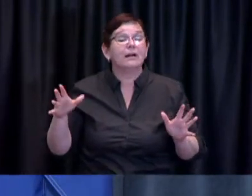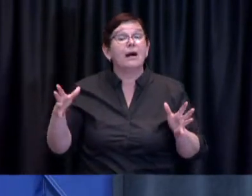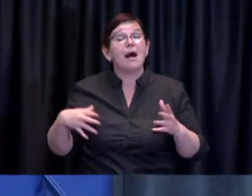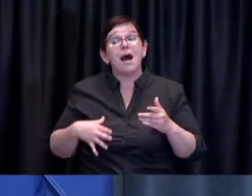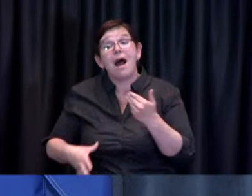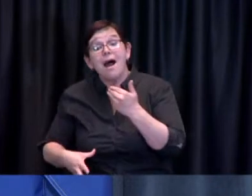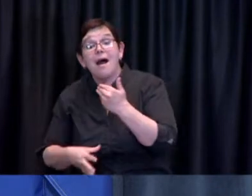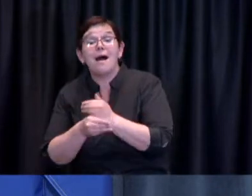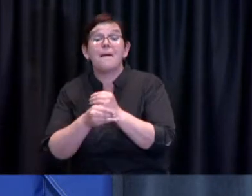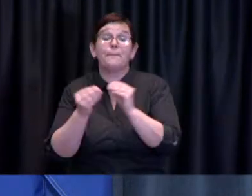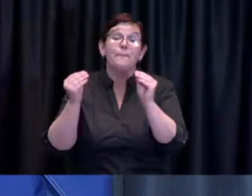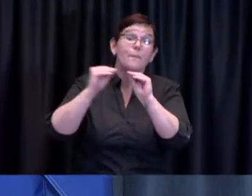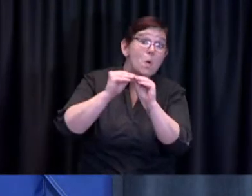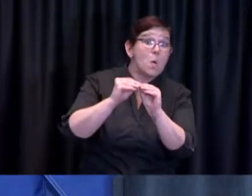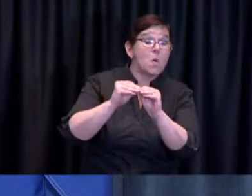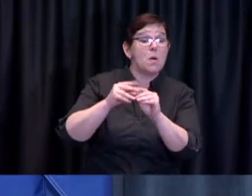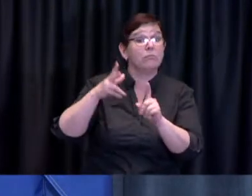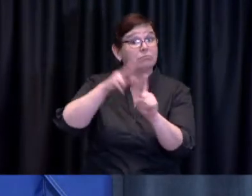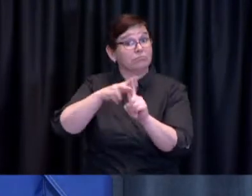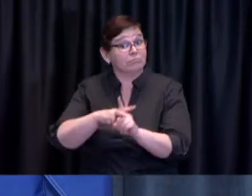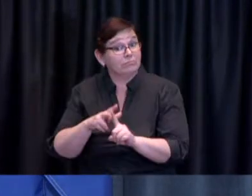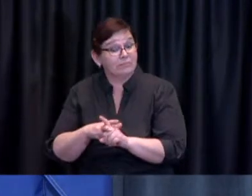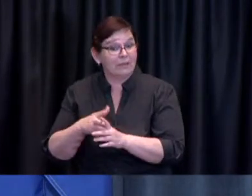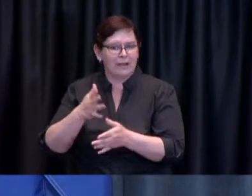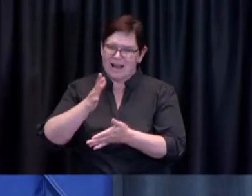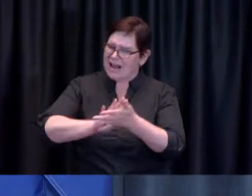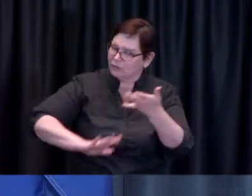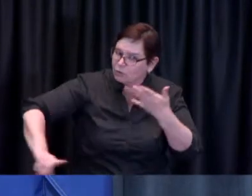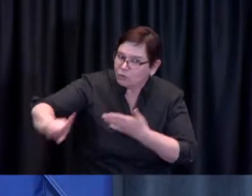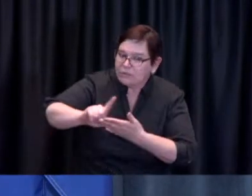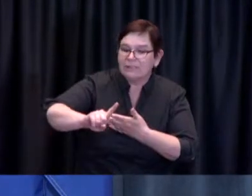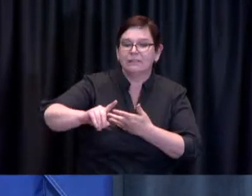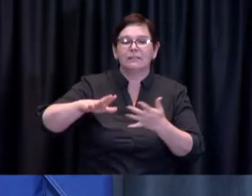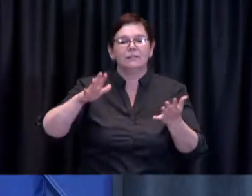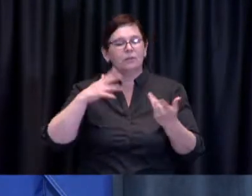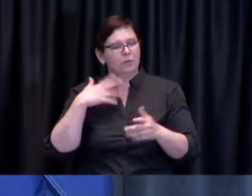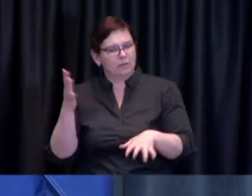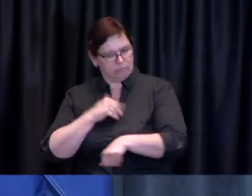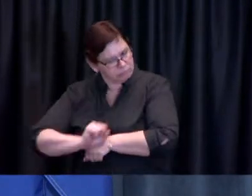next week so our teams were able to go to work very quickly and put those uh make those changes